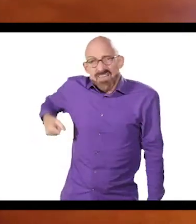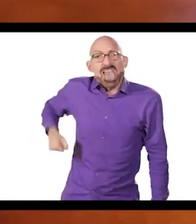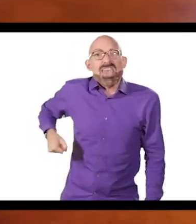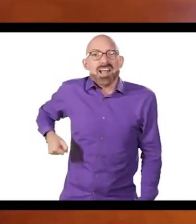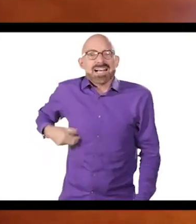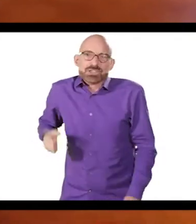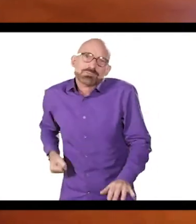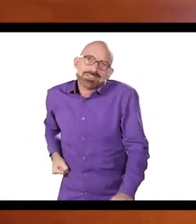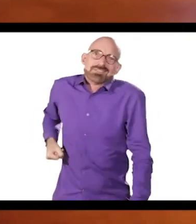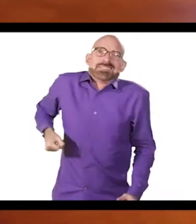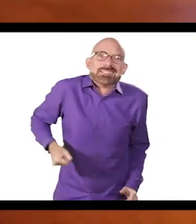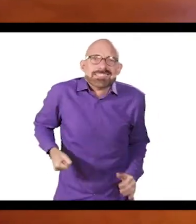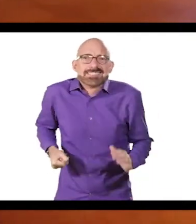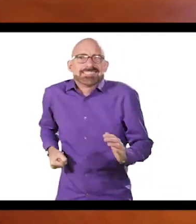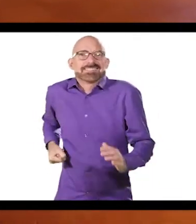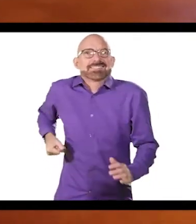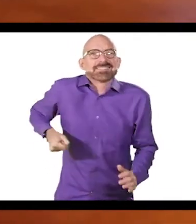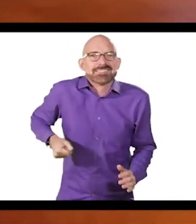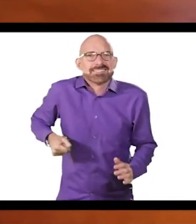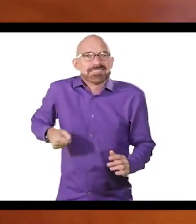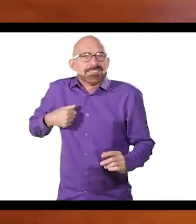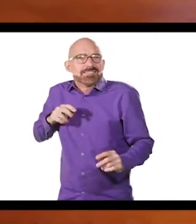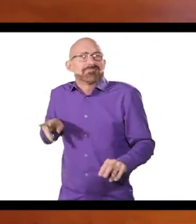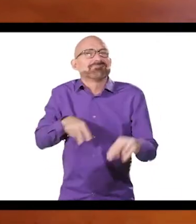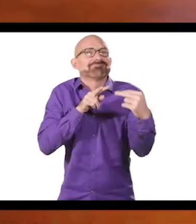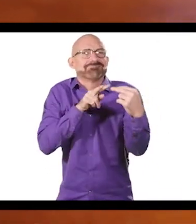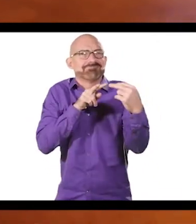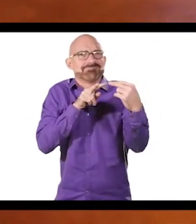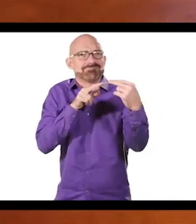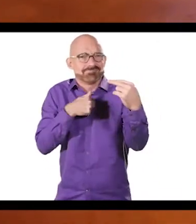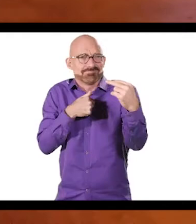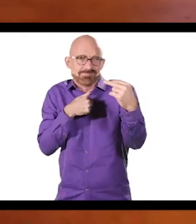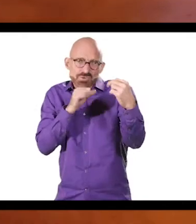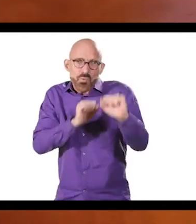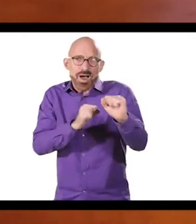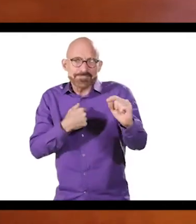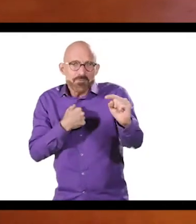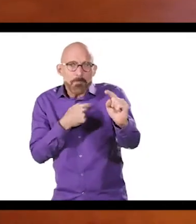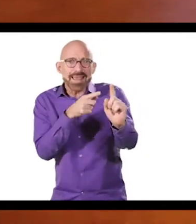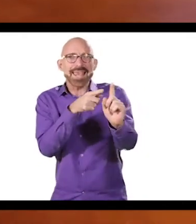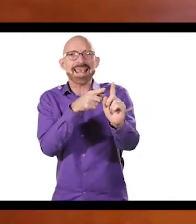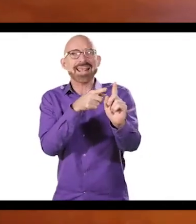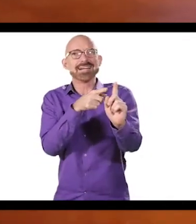it is a first – to find you – someone waiting for me, and despite the fatigue,